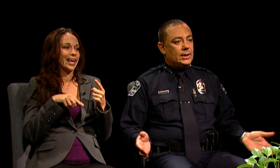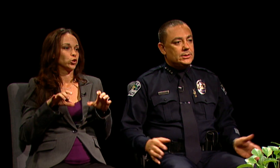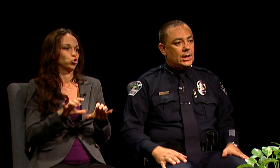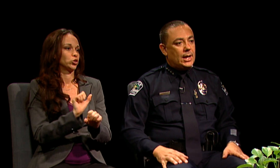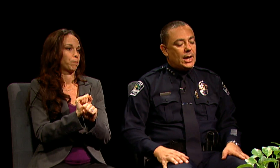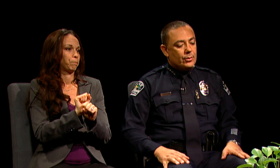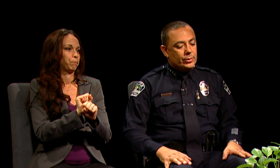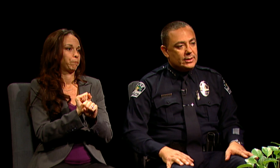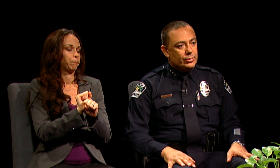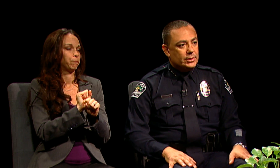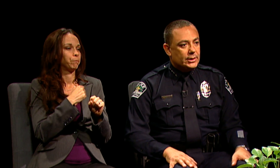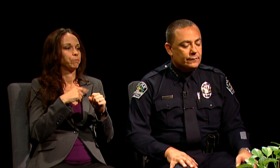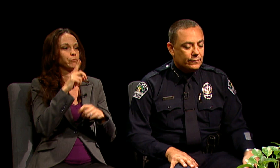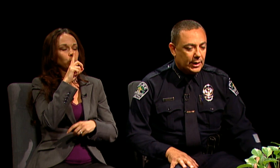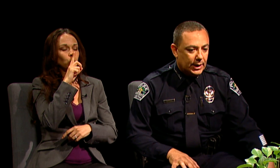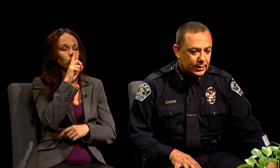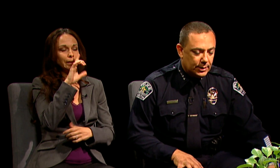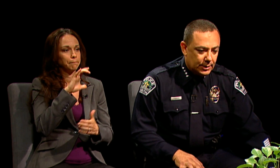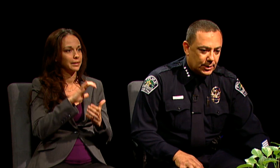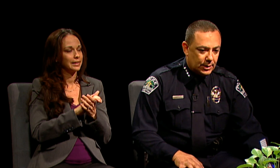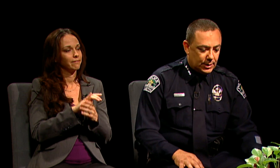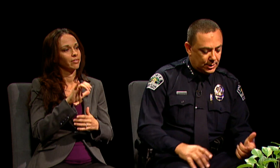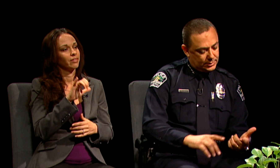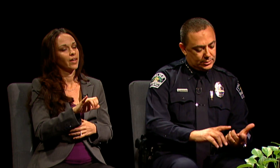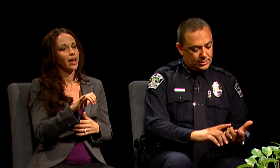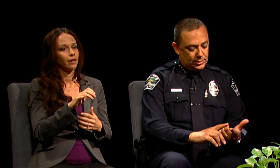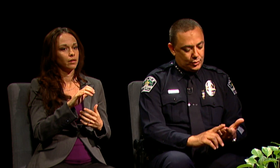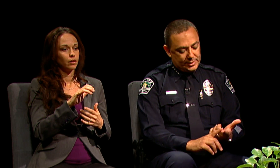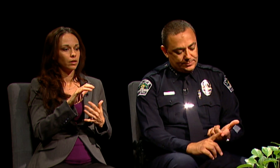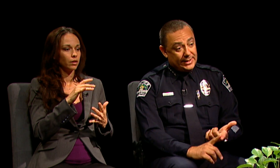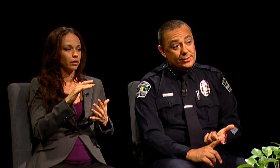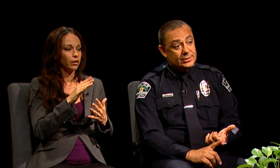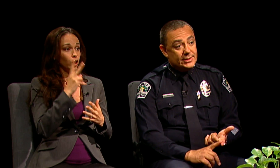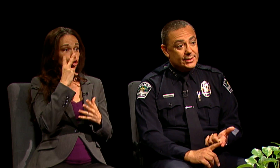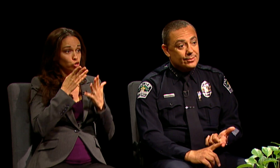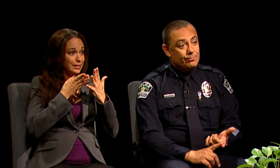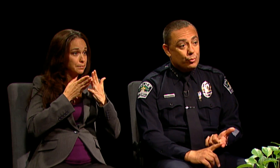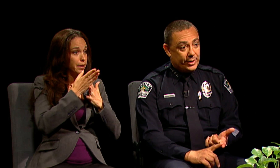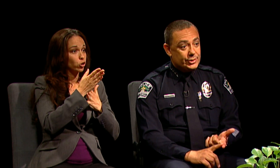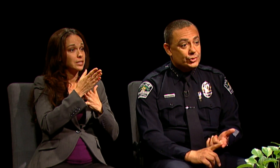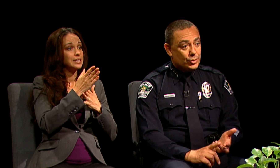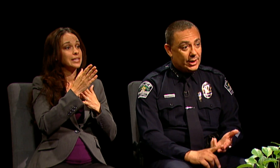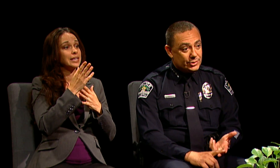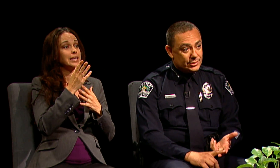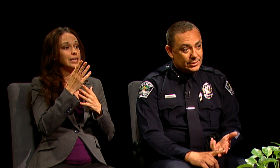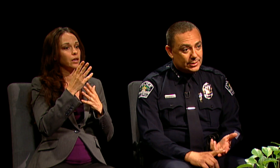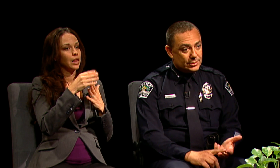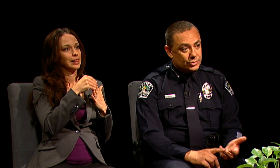AND I REALLY BELIEVE THAT TRANSPARENCY BREEDS TRUST,